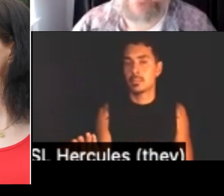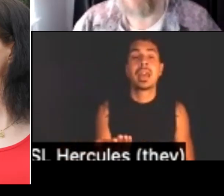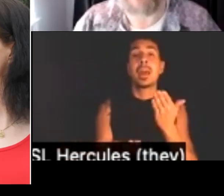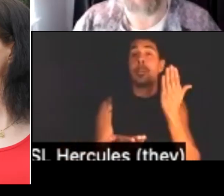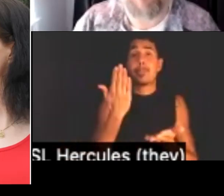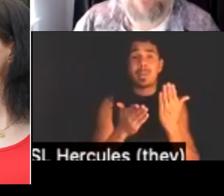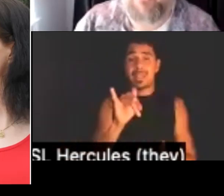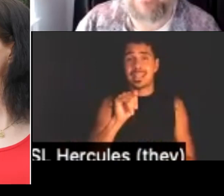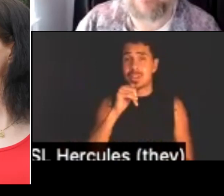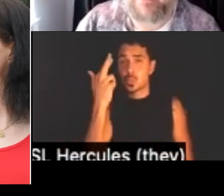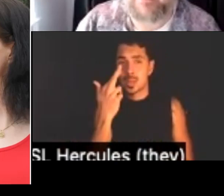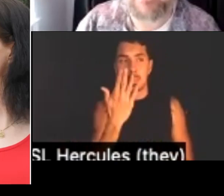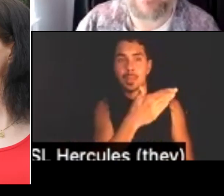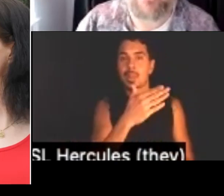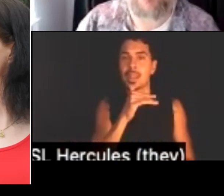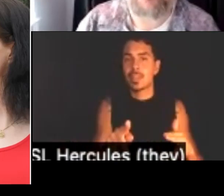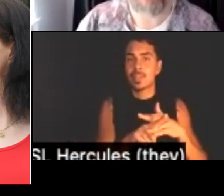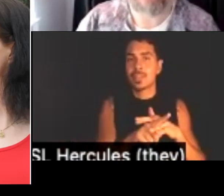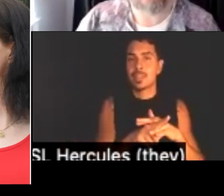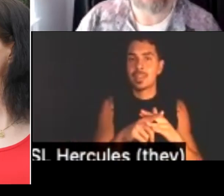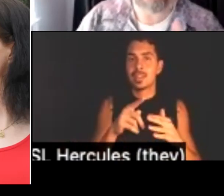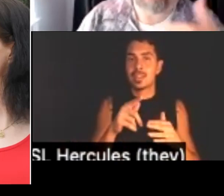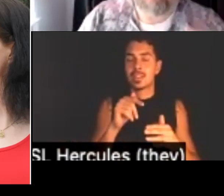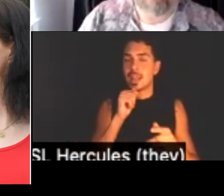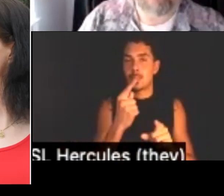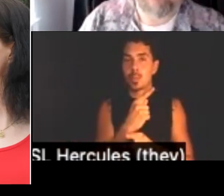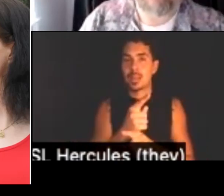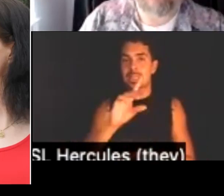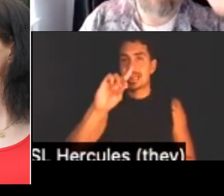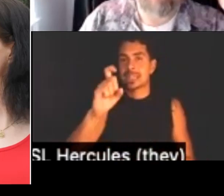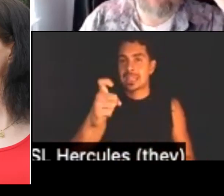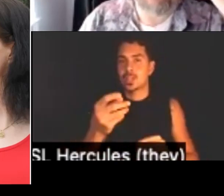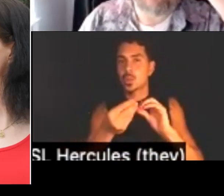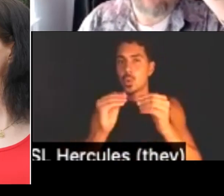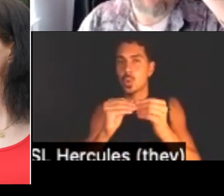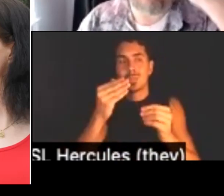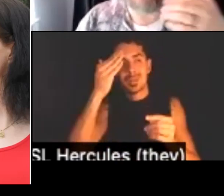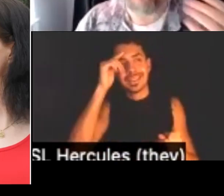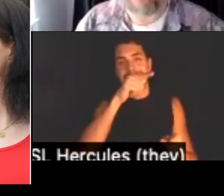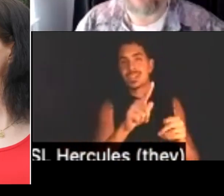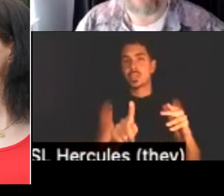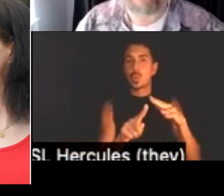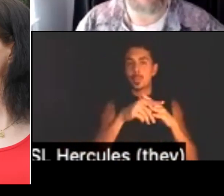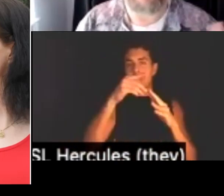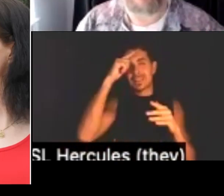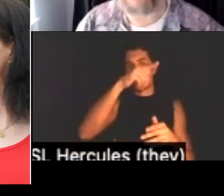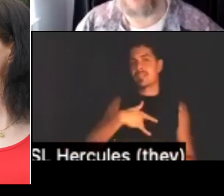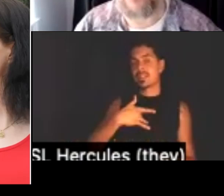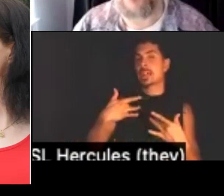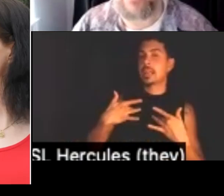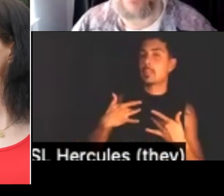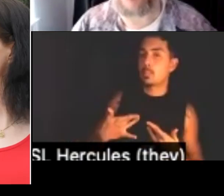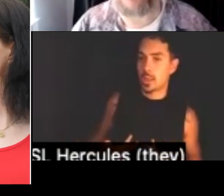and that would be inappropriate diagnostic code. So we want to think about what we're doing with those diagnostic codes and asking our clients